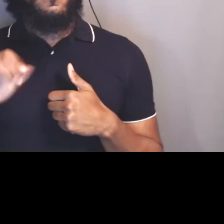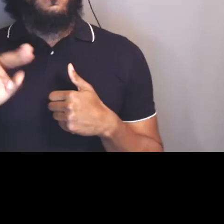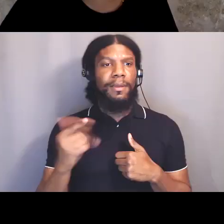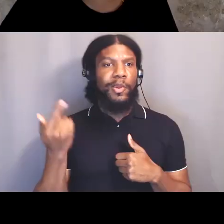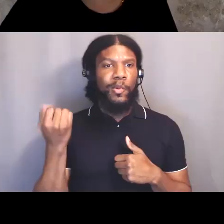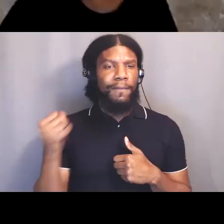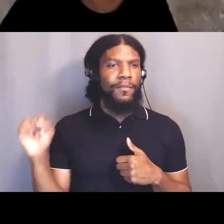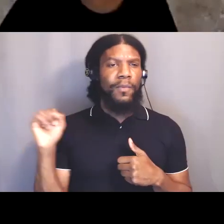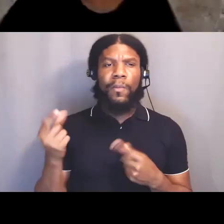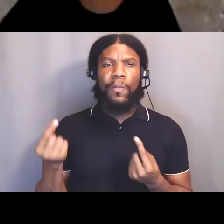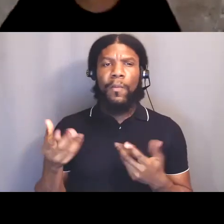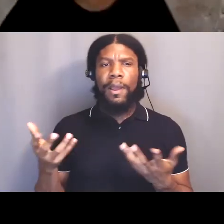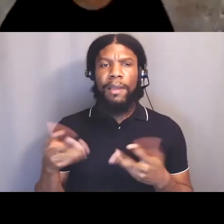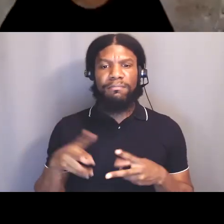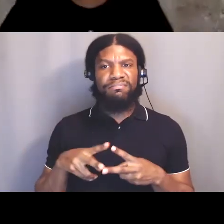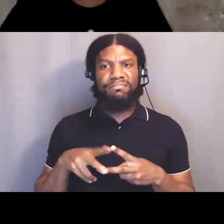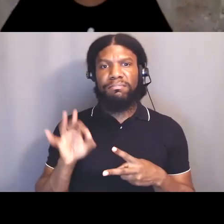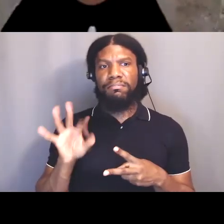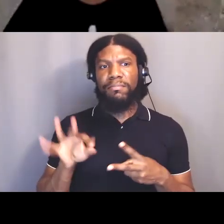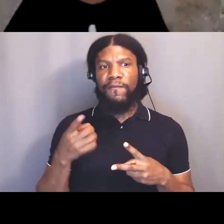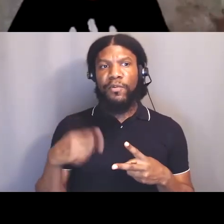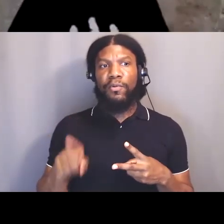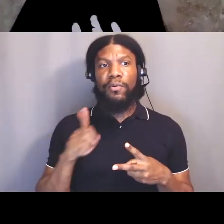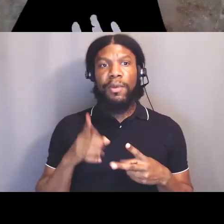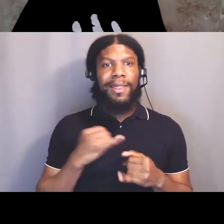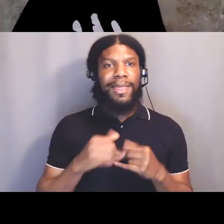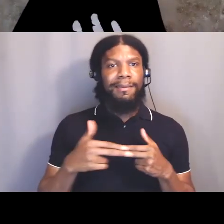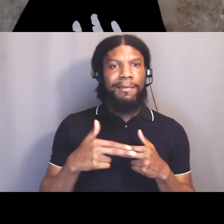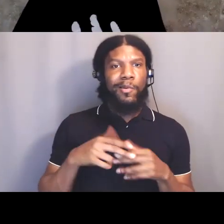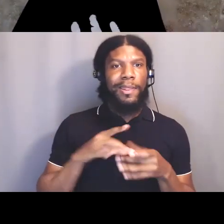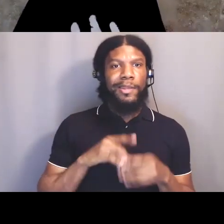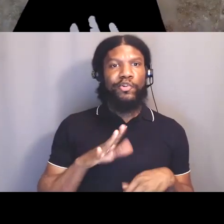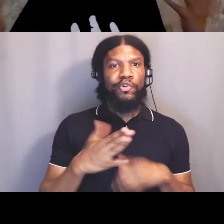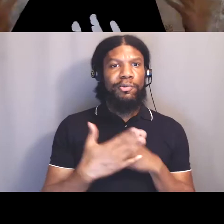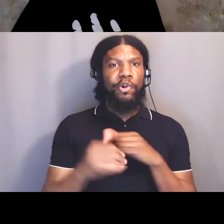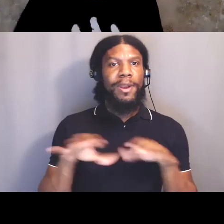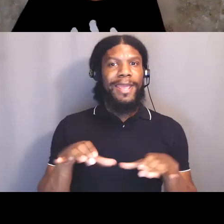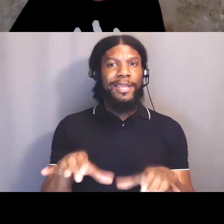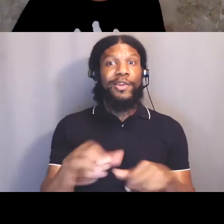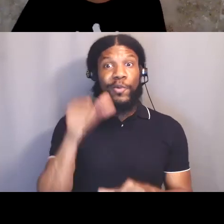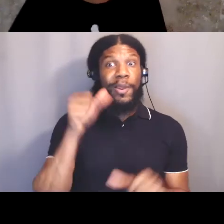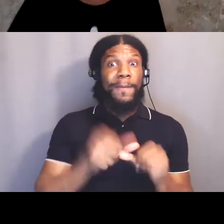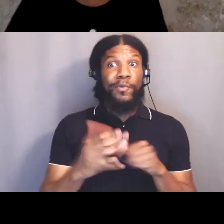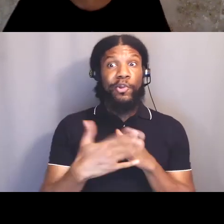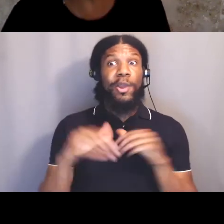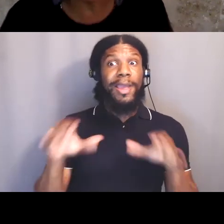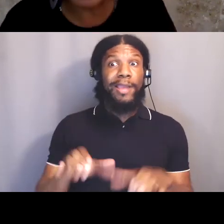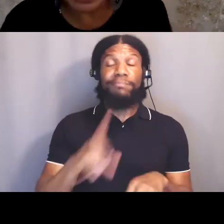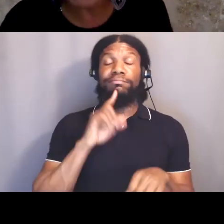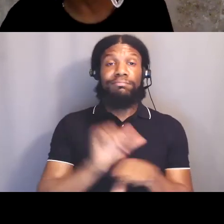is your calls to action for the week. And remember, your calls to action last week got SB2 out of the State Senate.